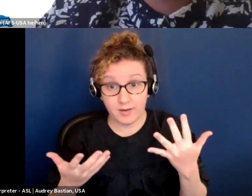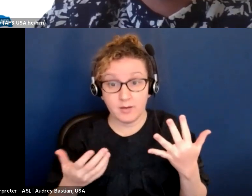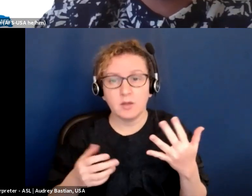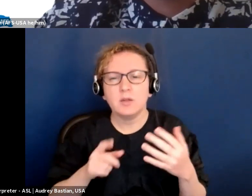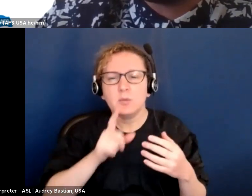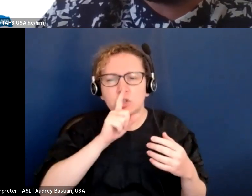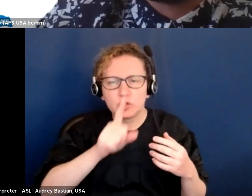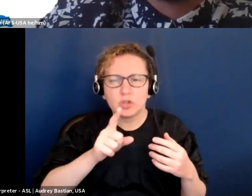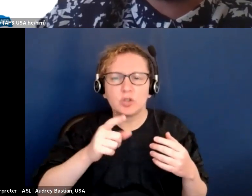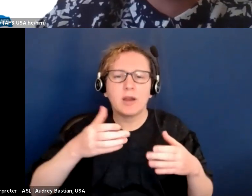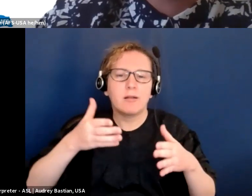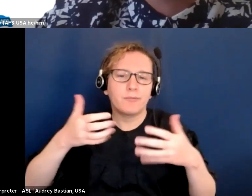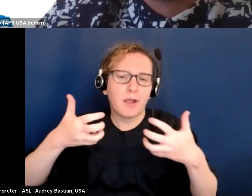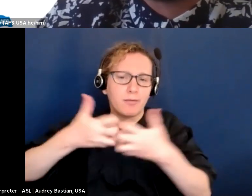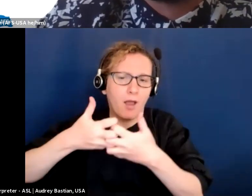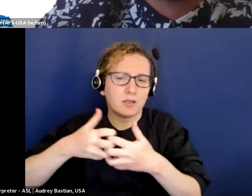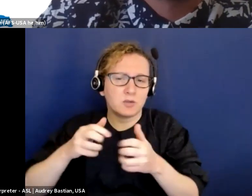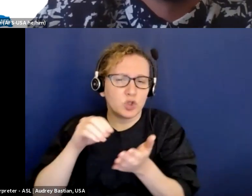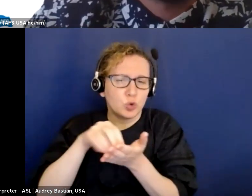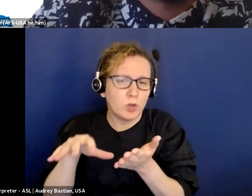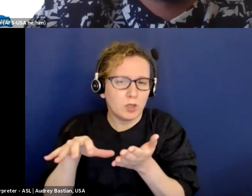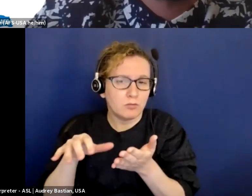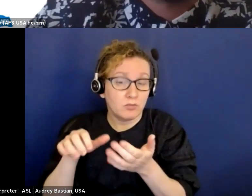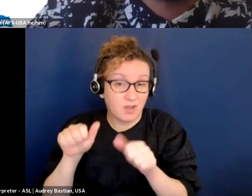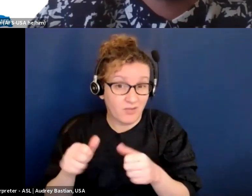it aligns with the student. If they are able to deliver on it as well.